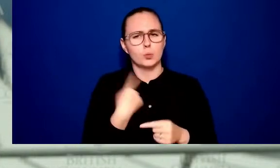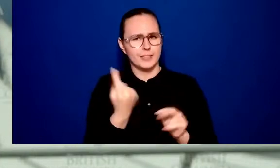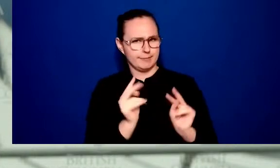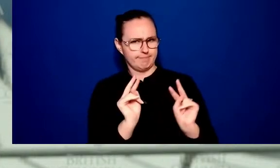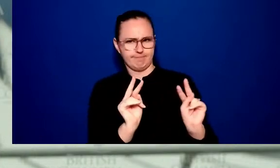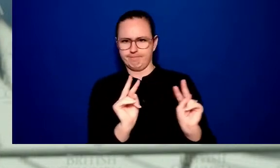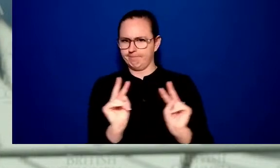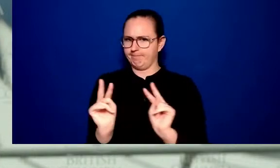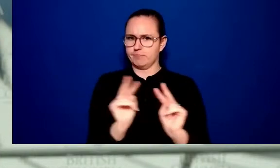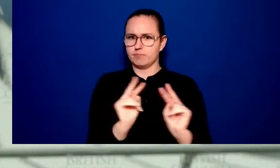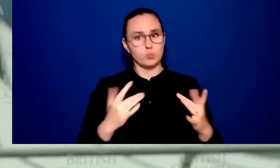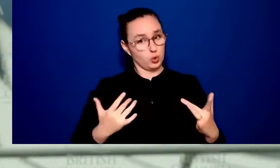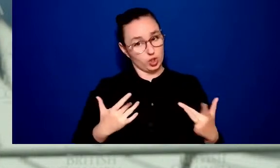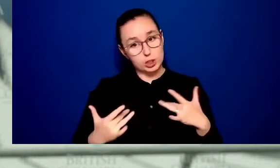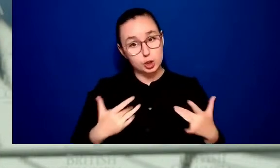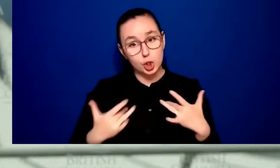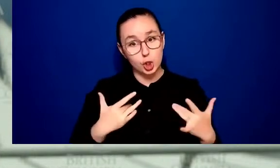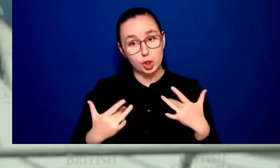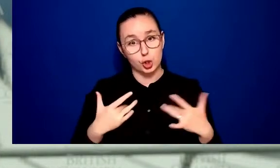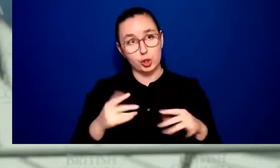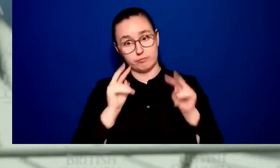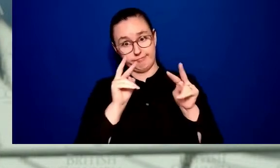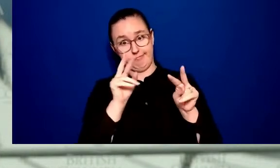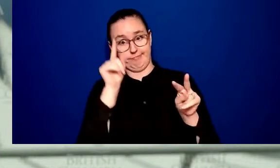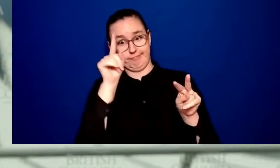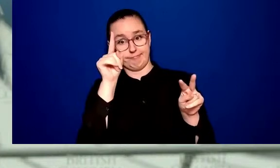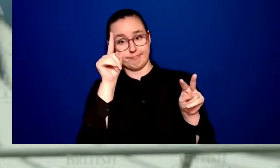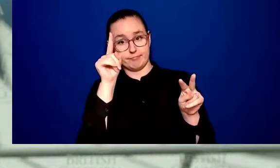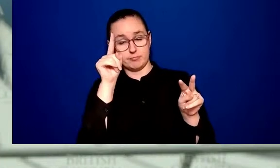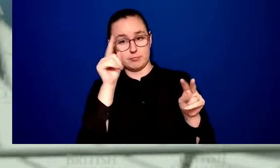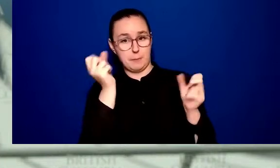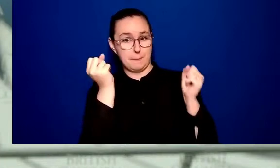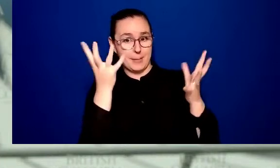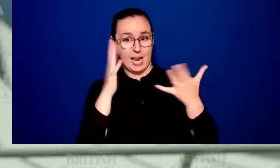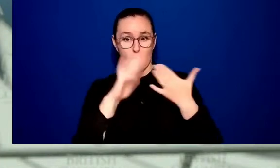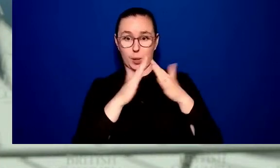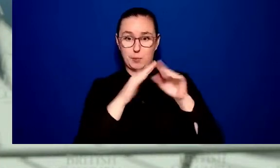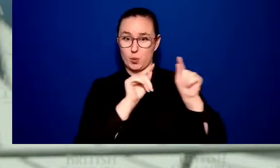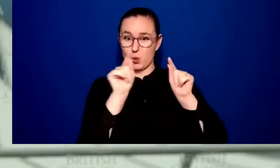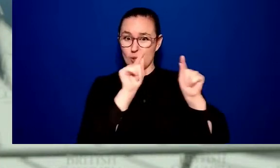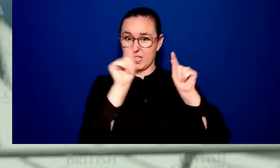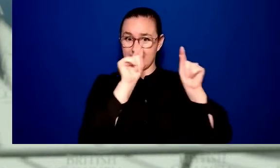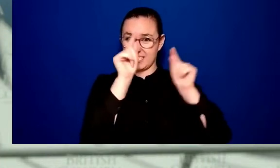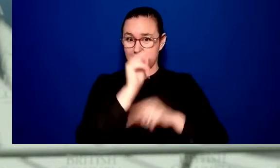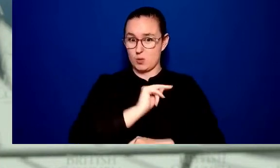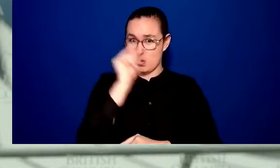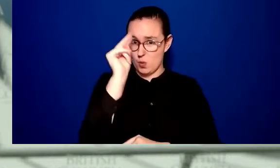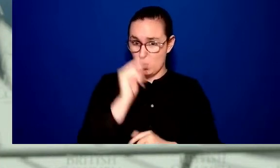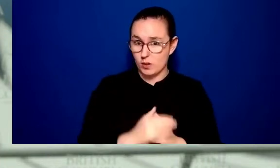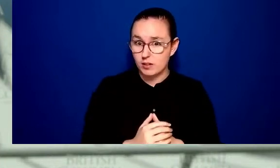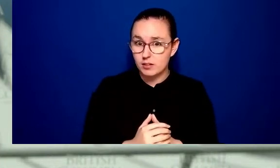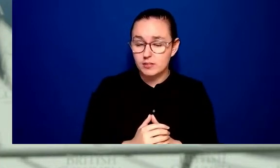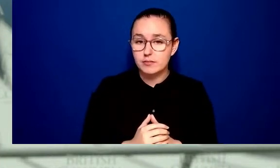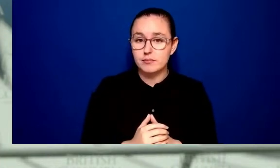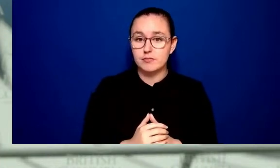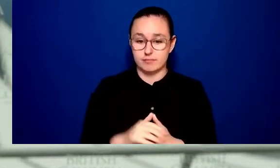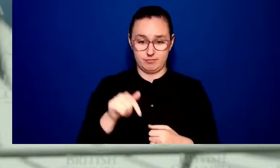continue to see in many communities across the North. Covid 19 is spreading at a